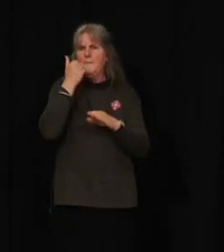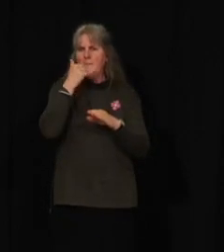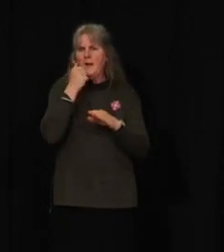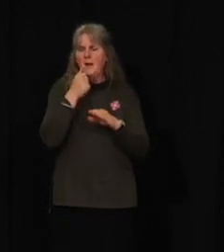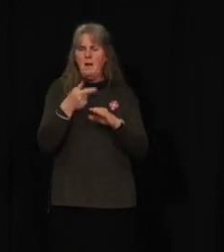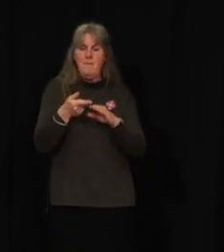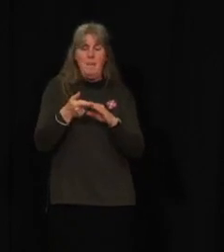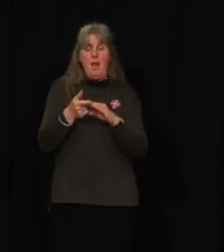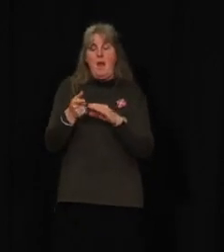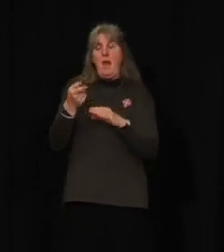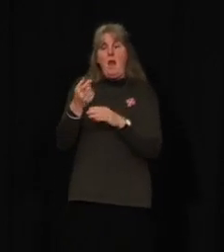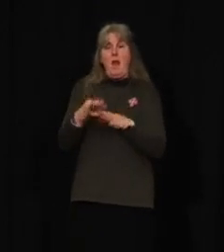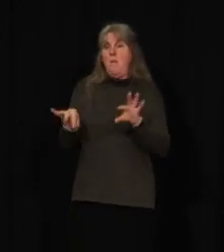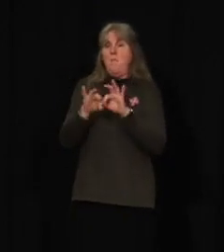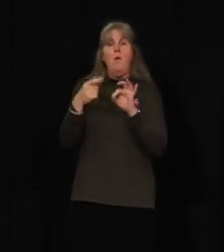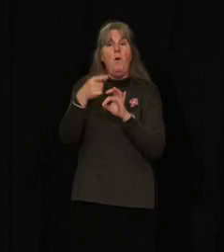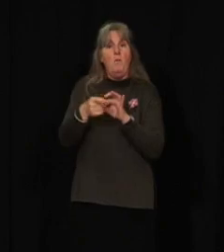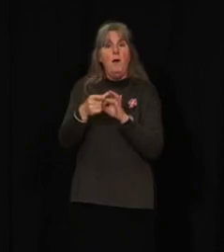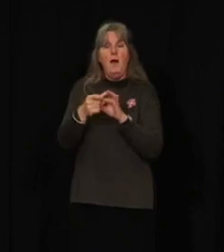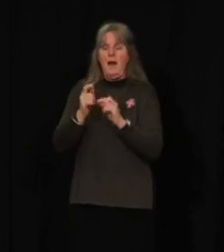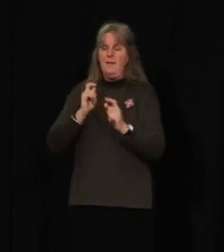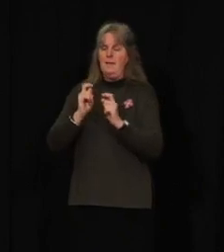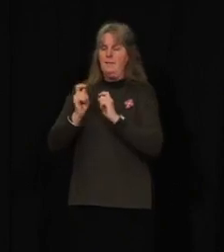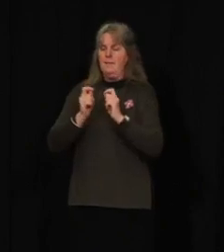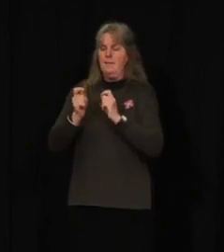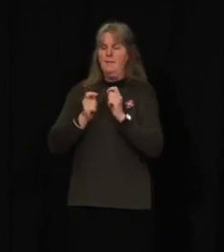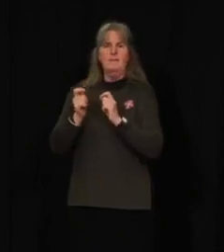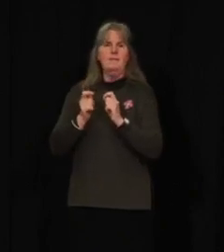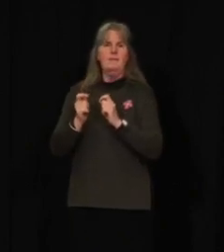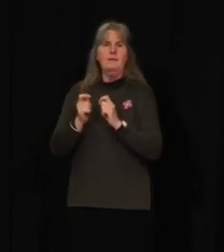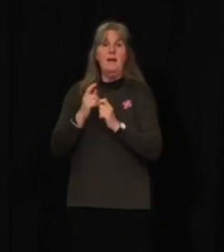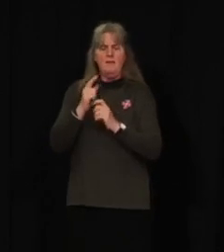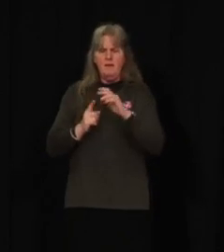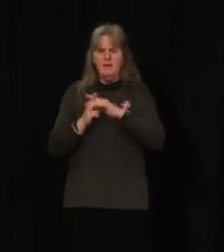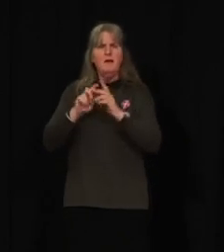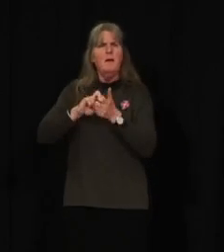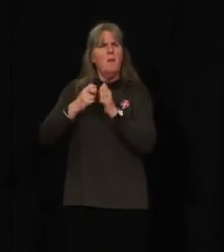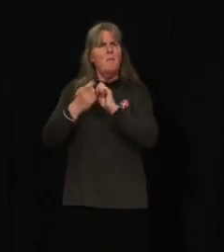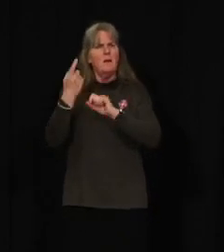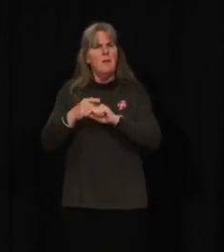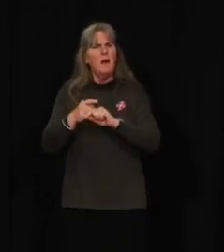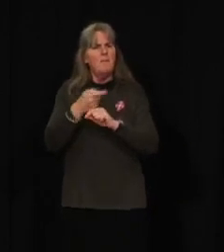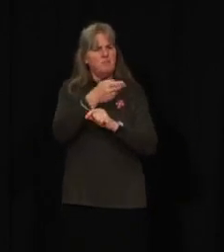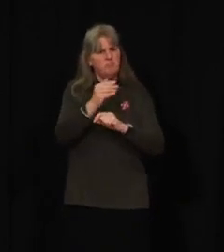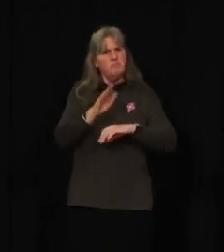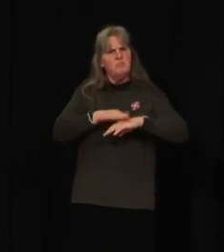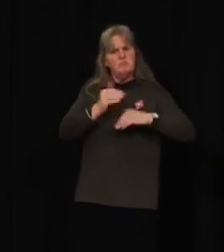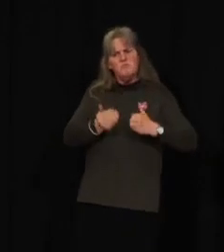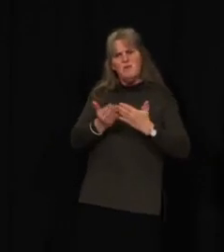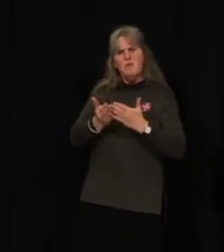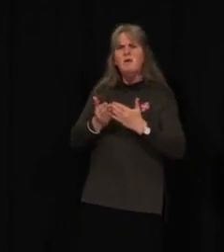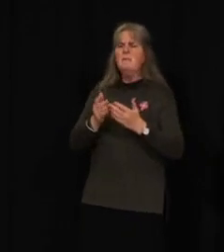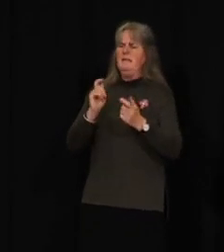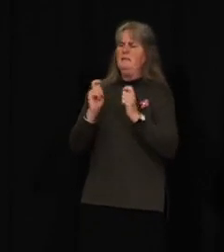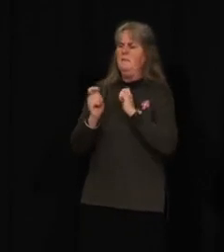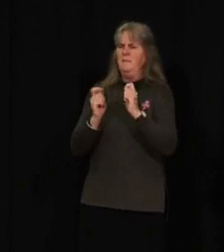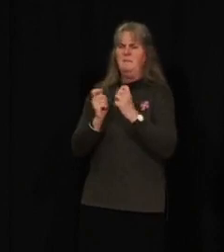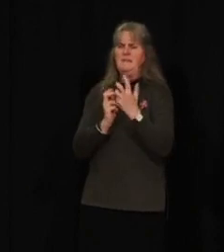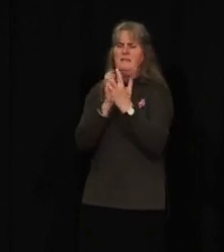learns and adapts is at the heart of many of the panel's recommendations. We have been learning a lot already from this pandemic about